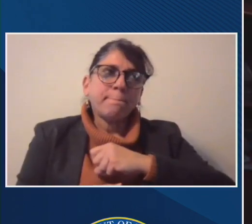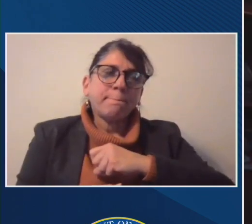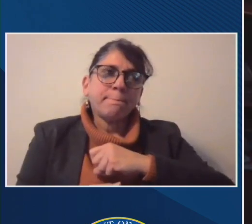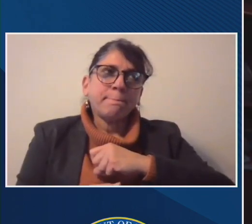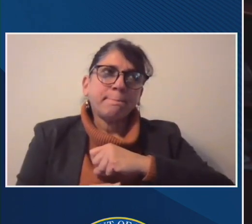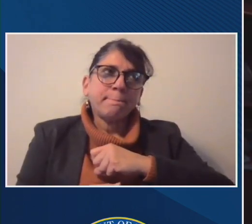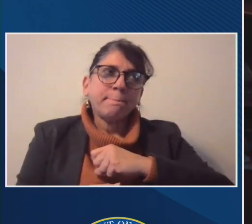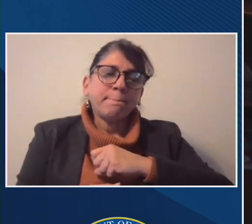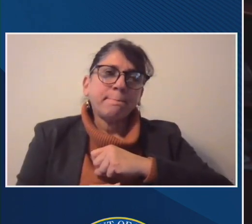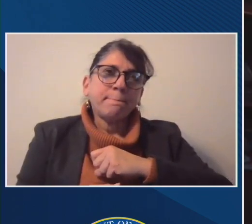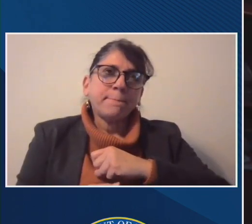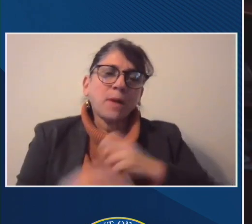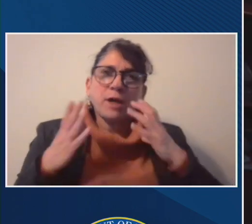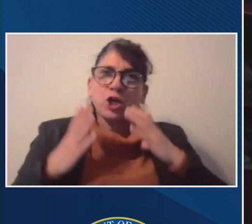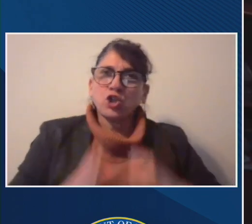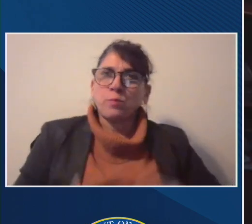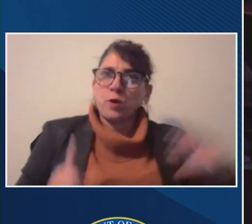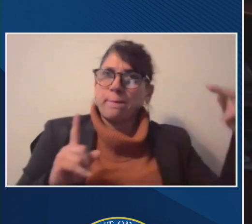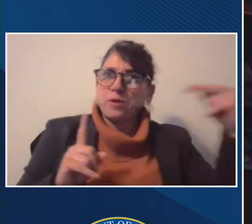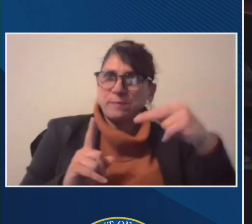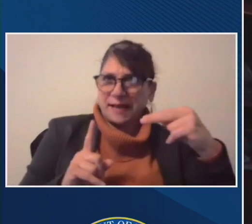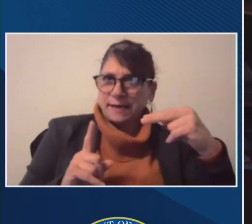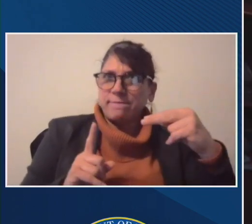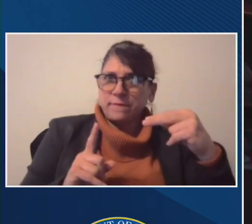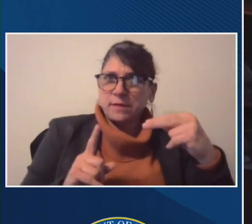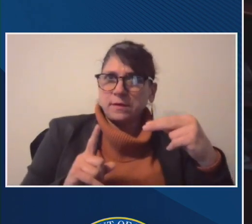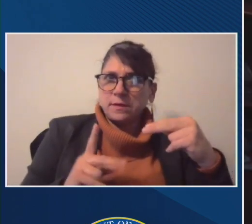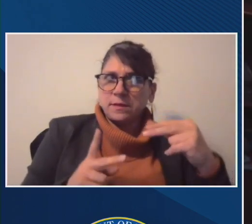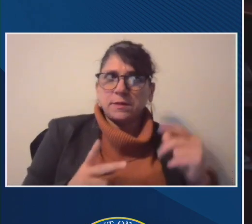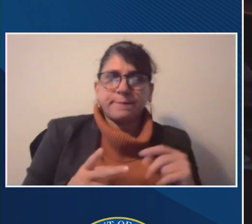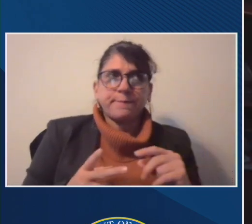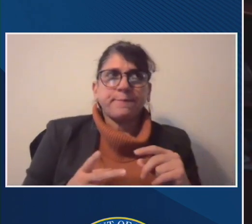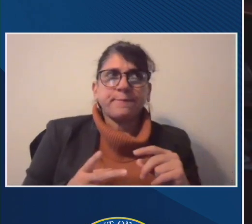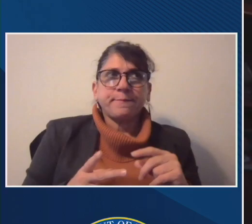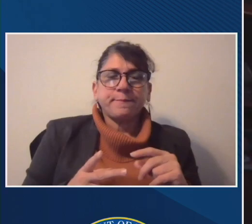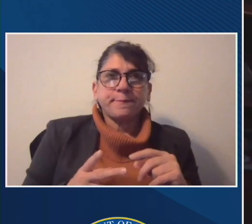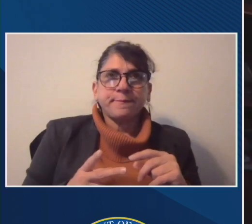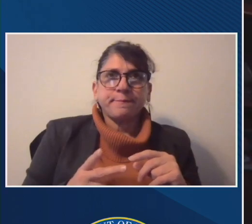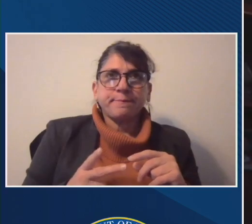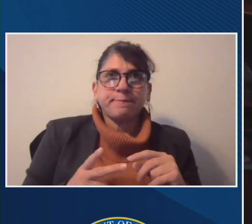consumer's perspective that this matter is